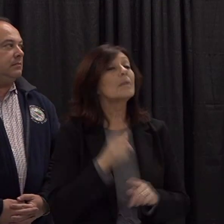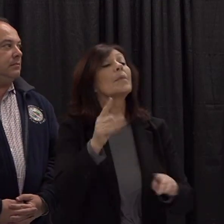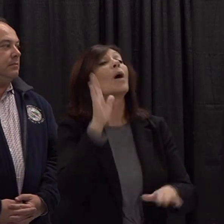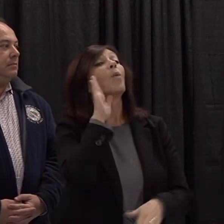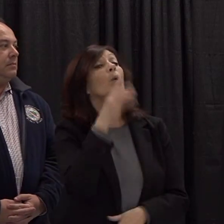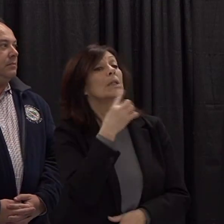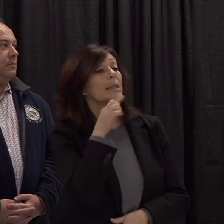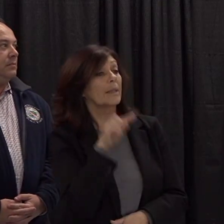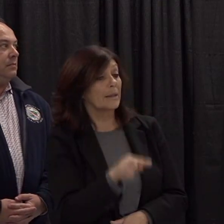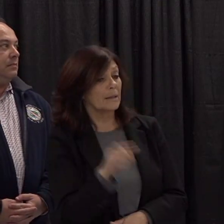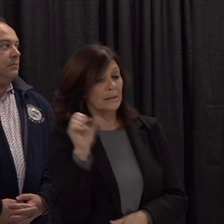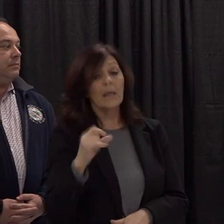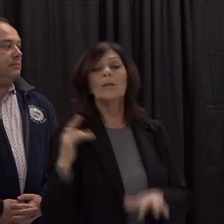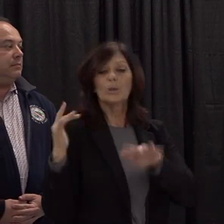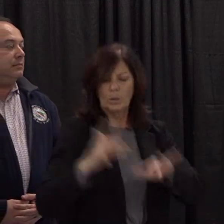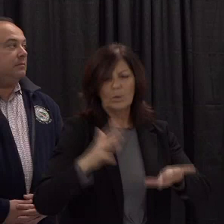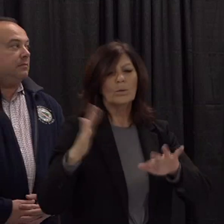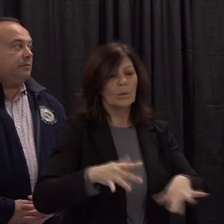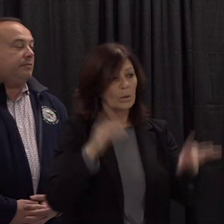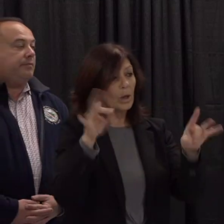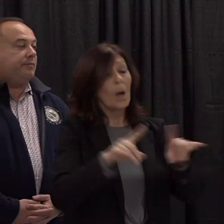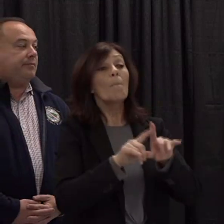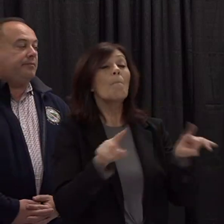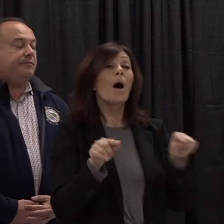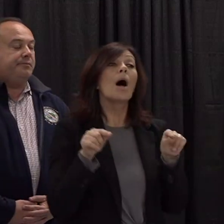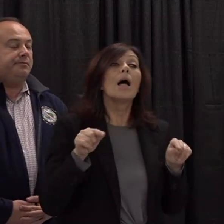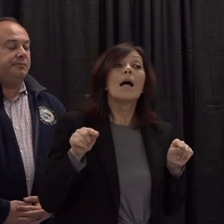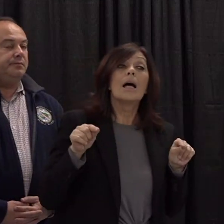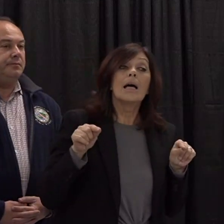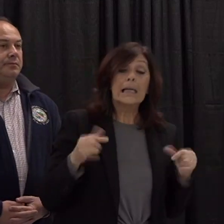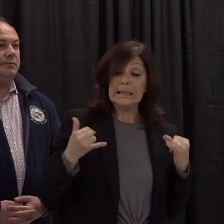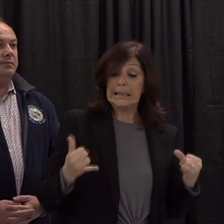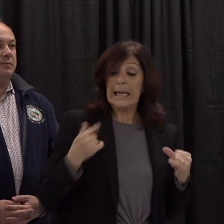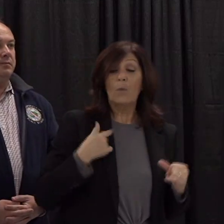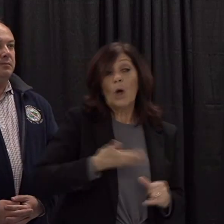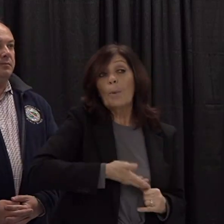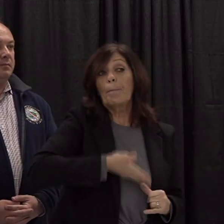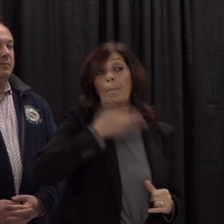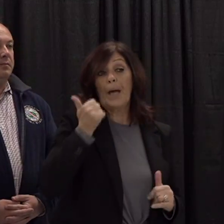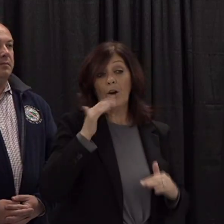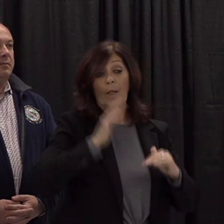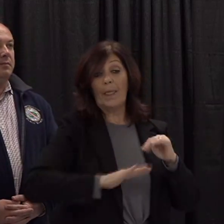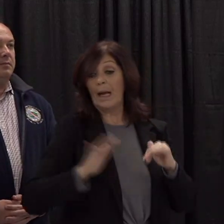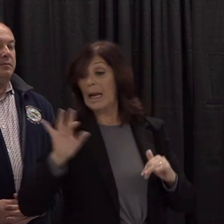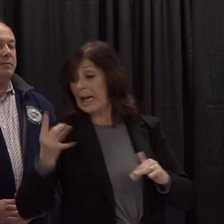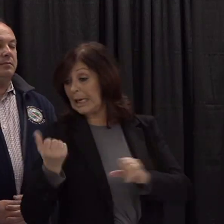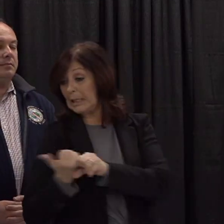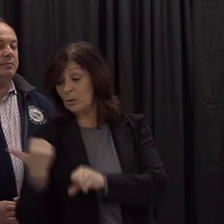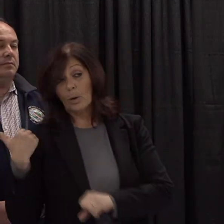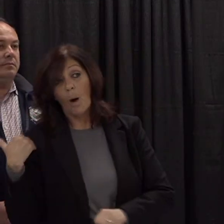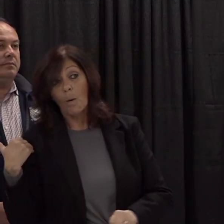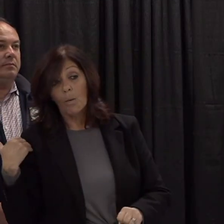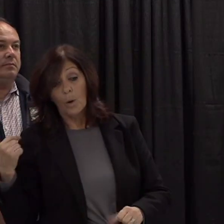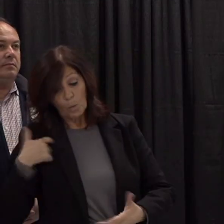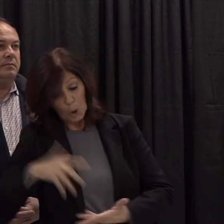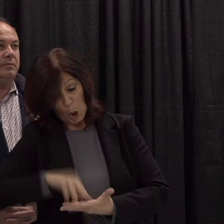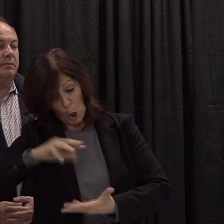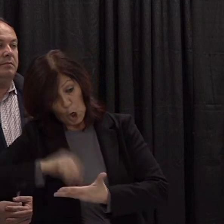even though the snow is as bad as it is, we are in a better such situation today than we were eight years ago. At this point, not only have we had